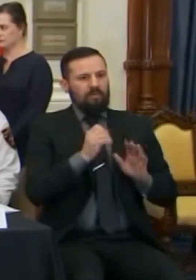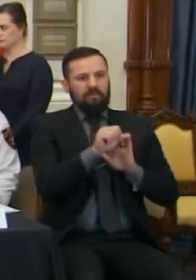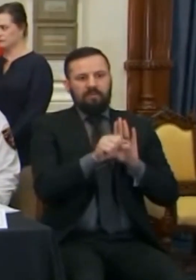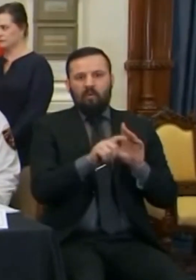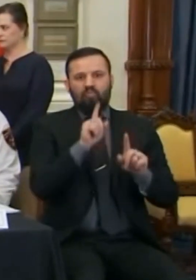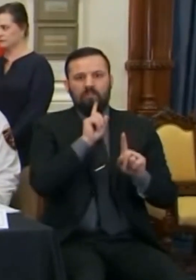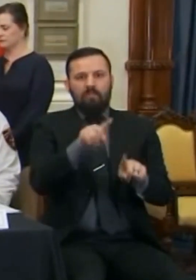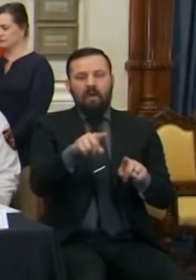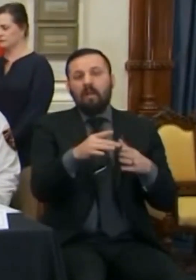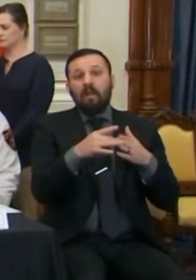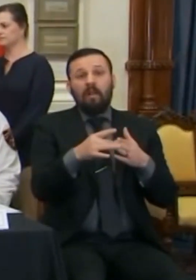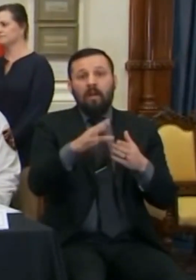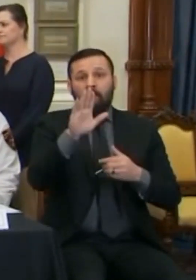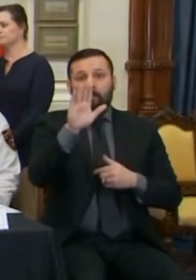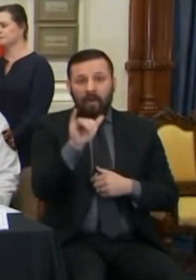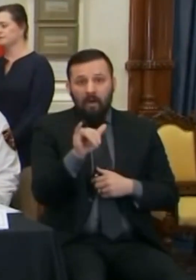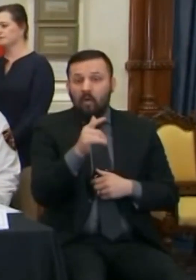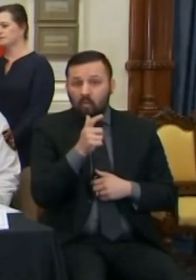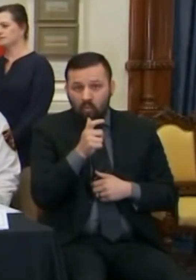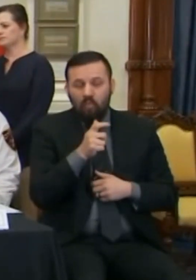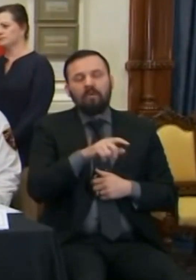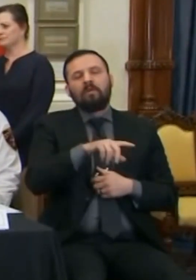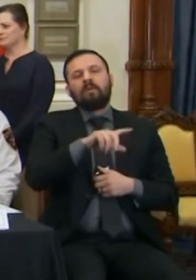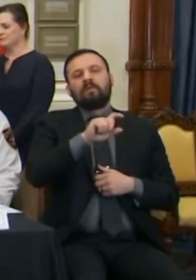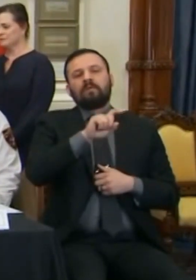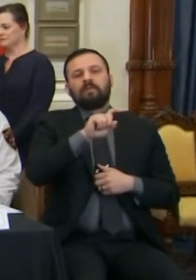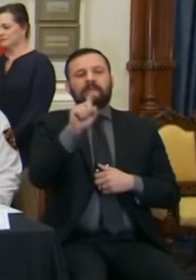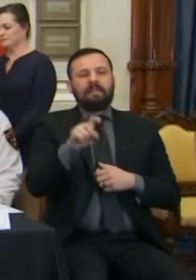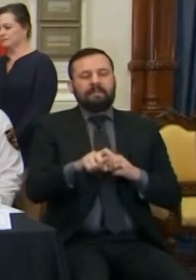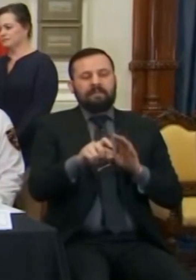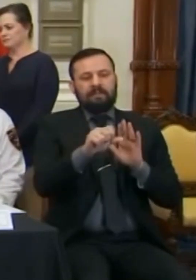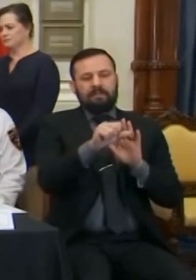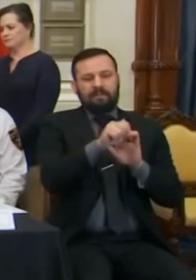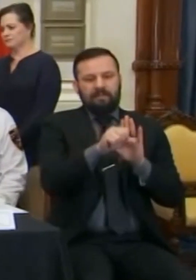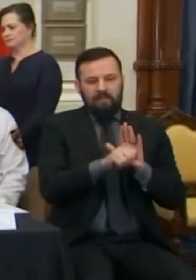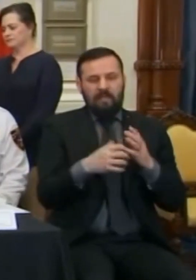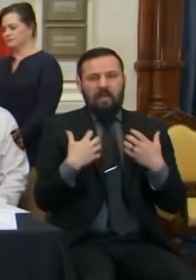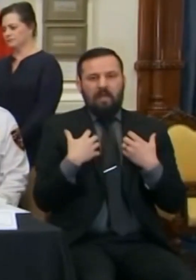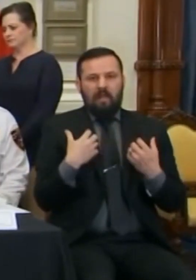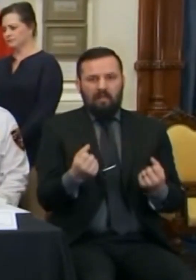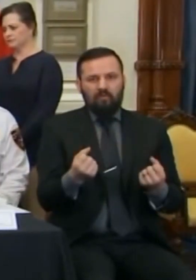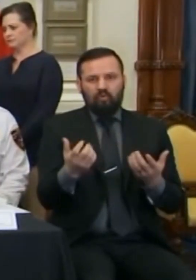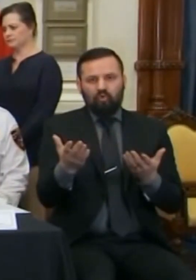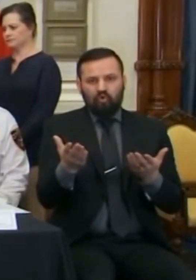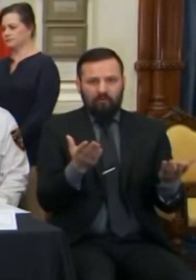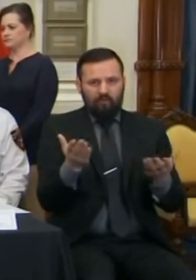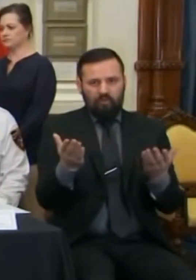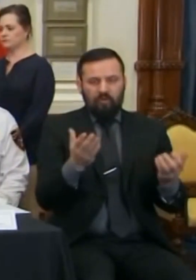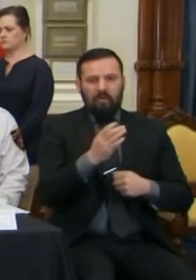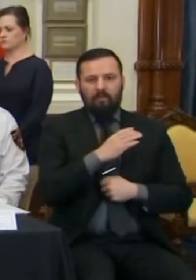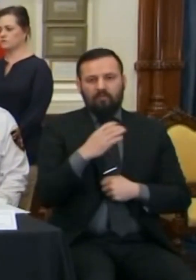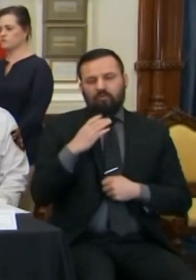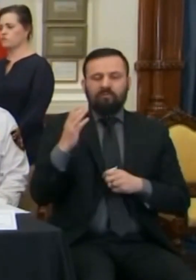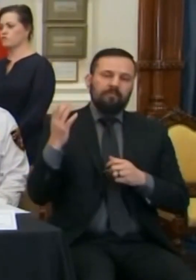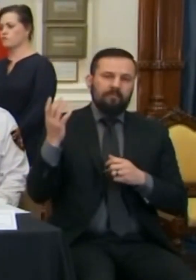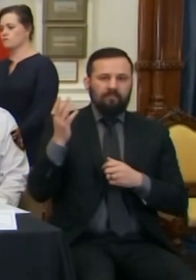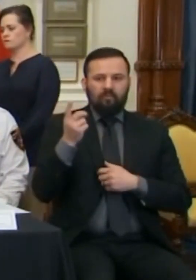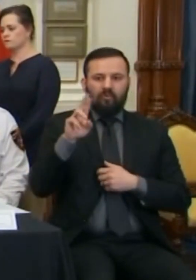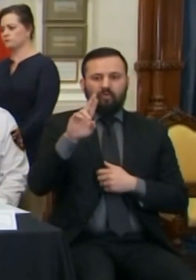led by the Texas State Health Services Commissioner dr. John Heller stet